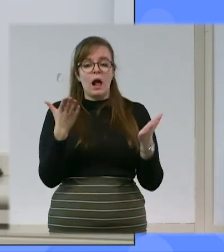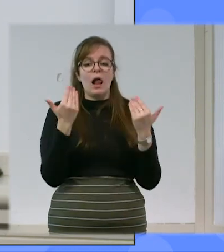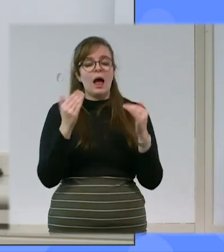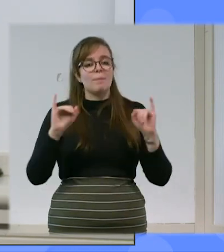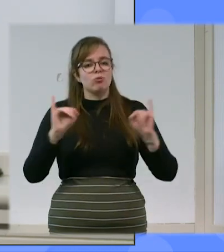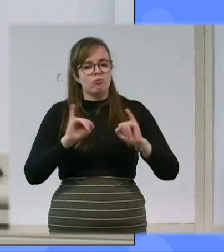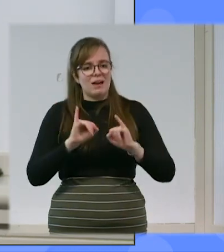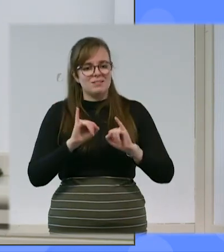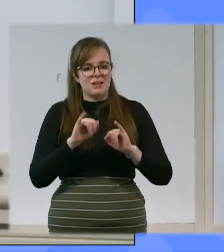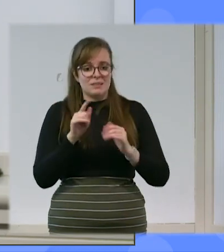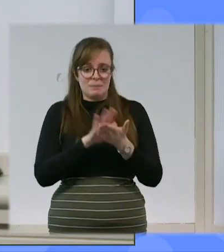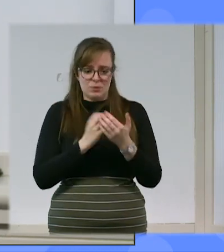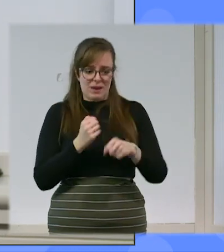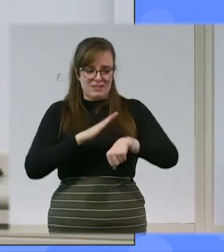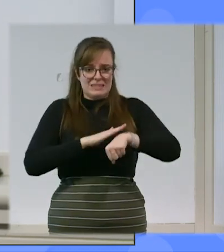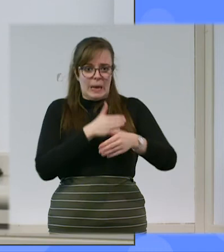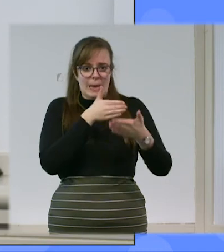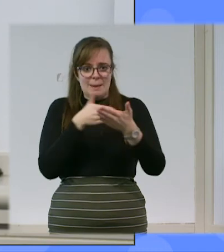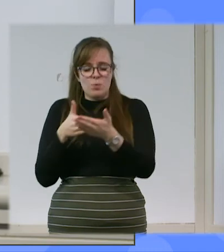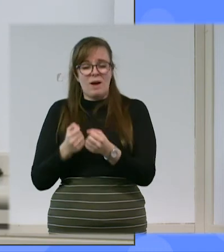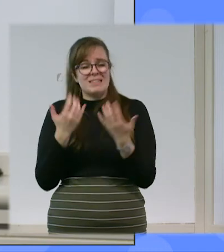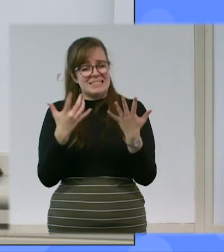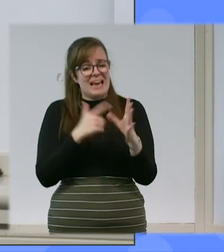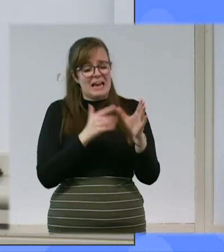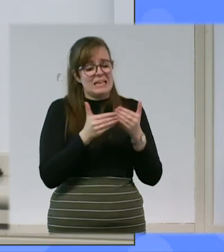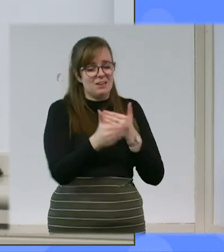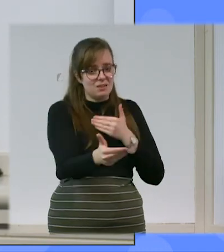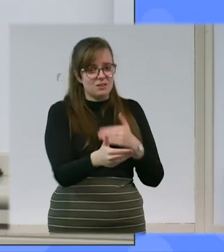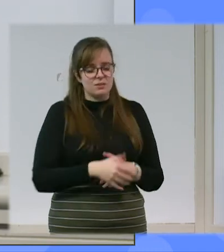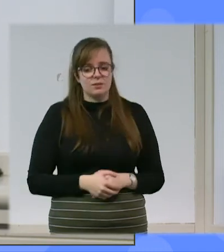decade to do so and so he says the question that we faced today is will